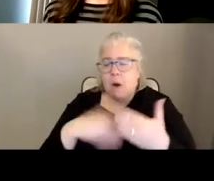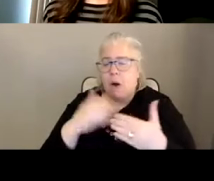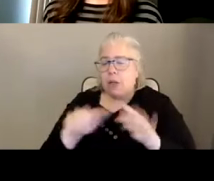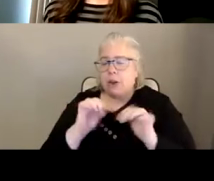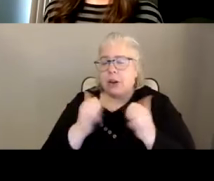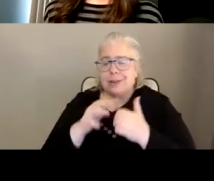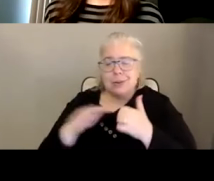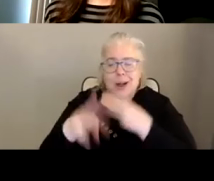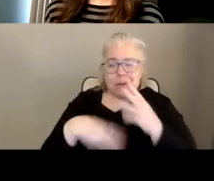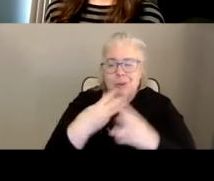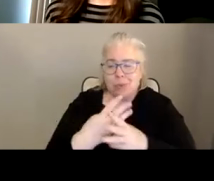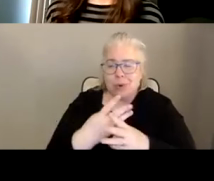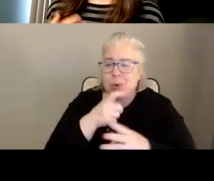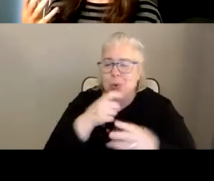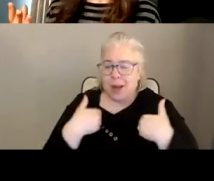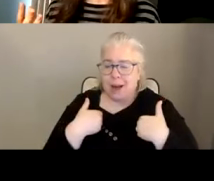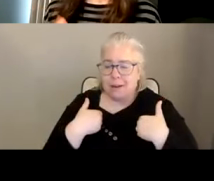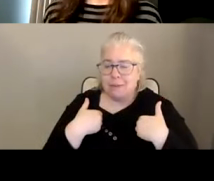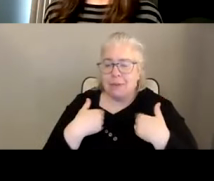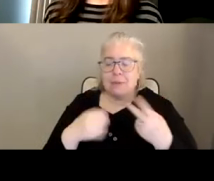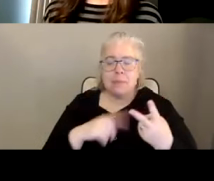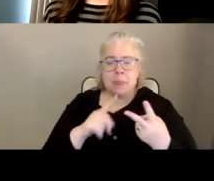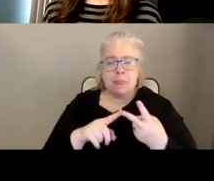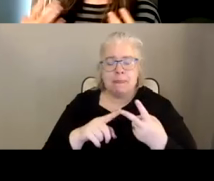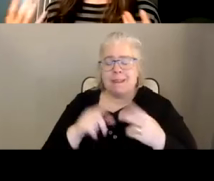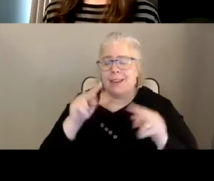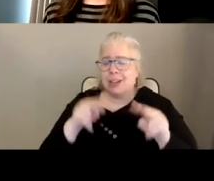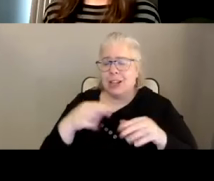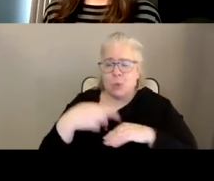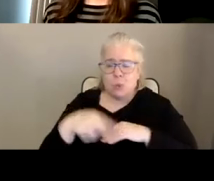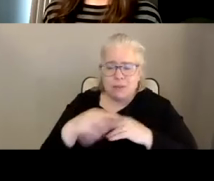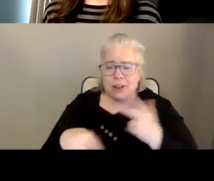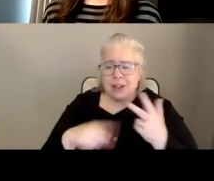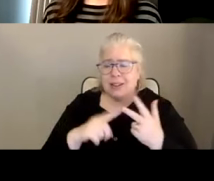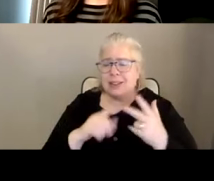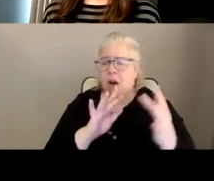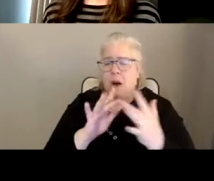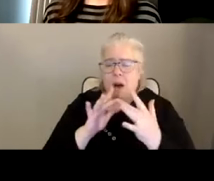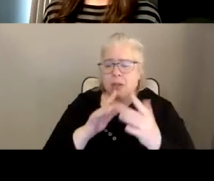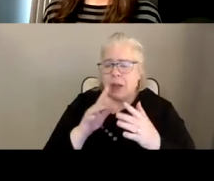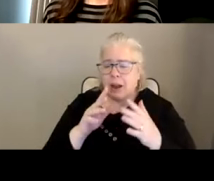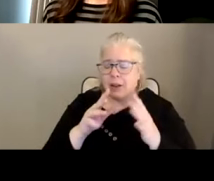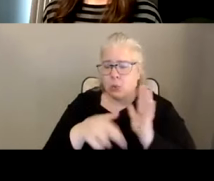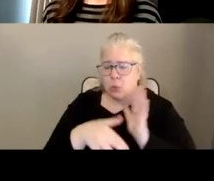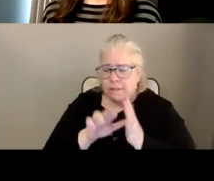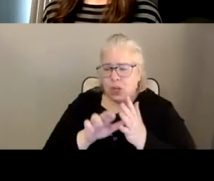Likewise, you can look at references, you can look at online reviews there's a number of ways to source it